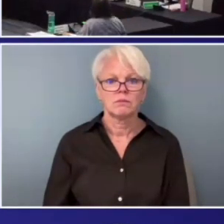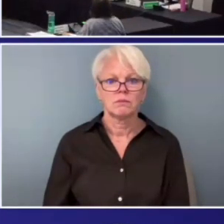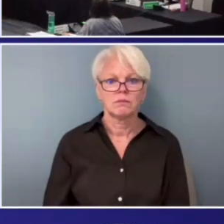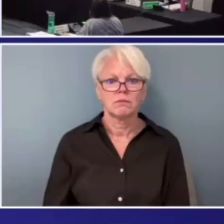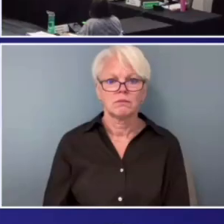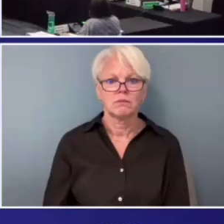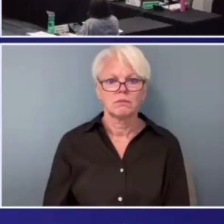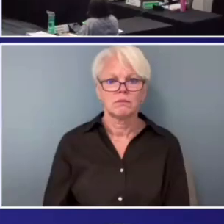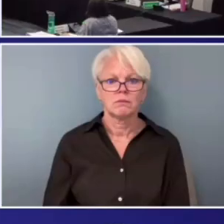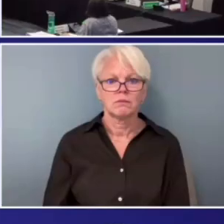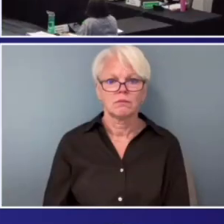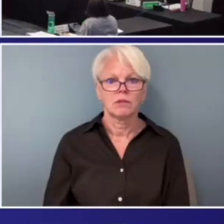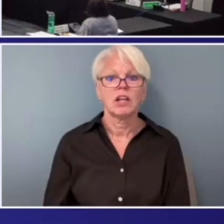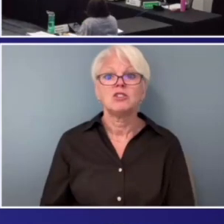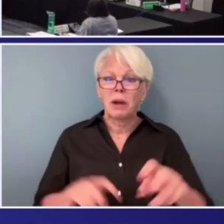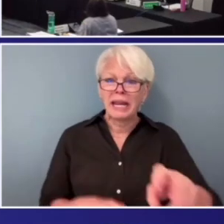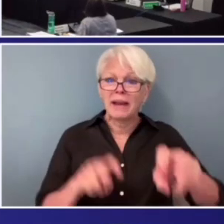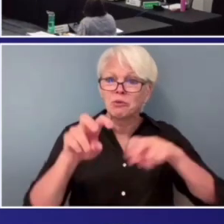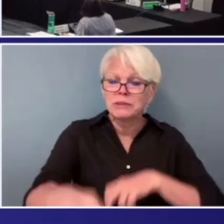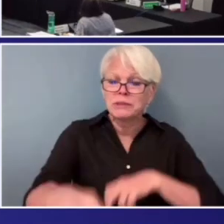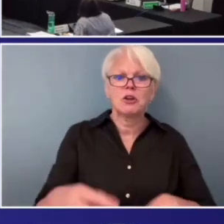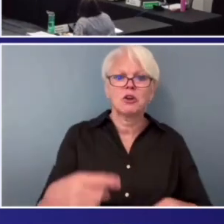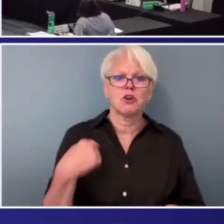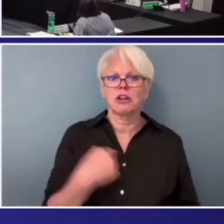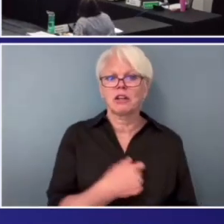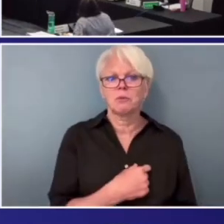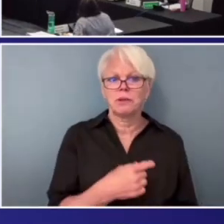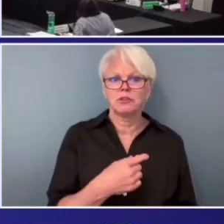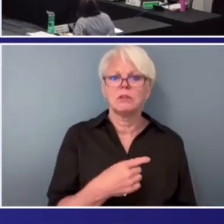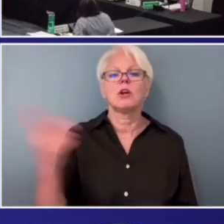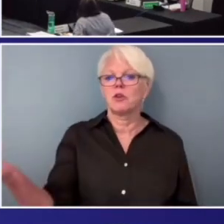Do I have to sit at the table or can we just pass a comment? You need to come up to the table.